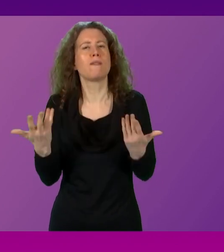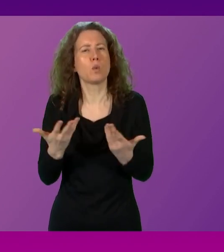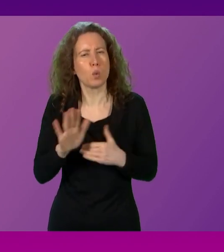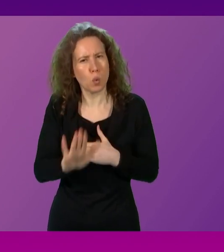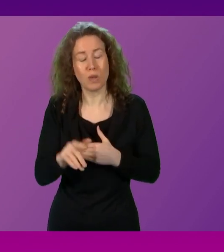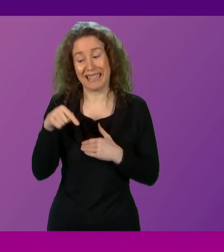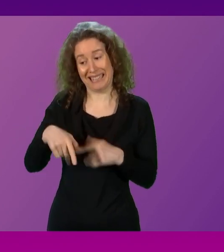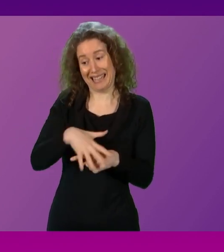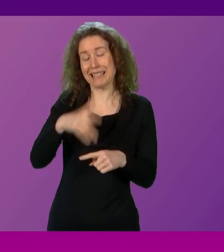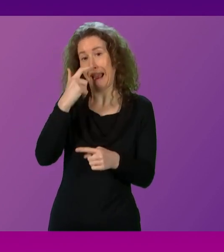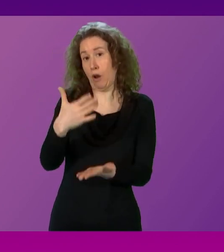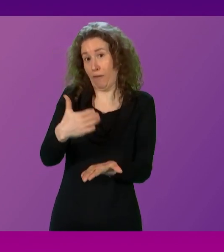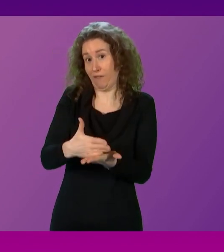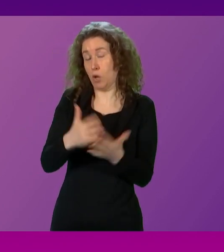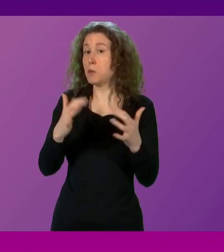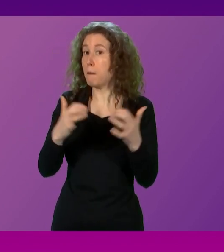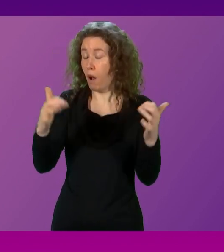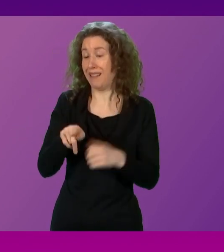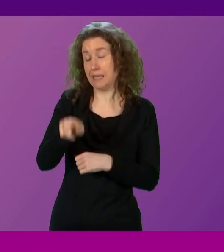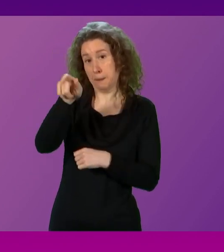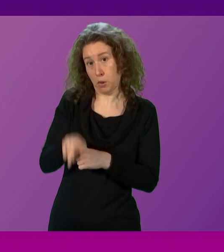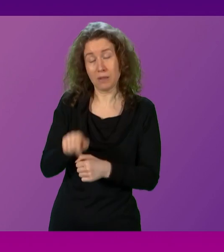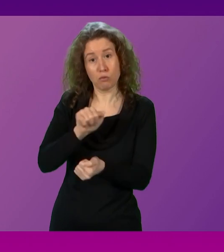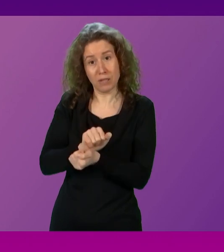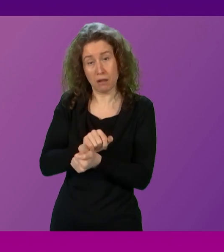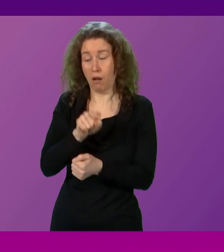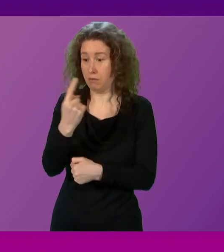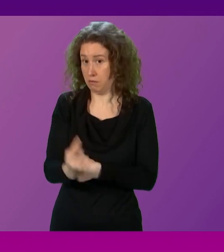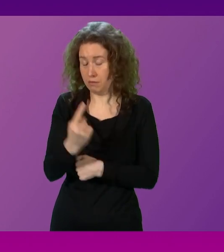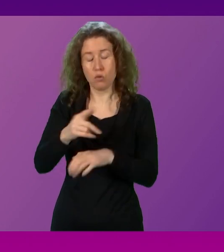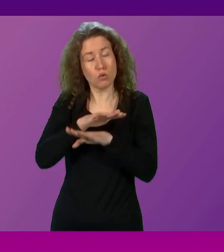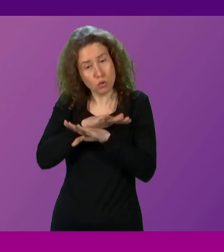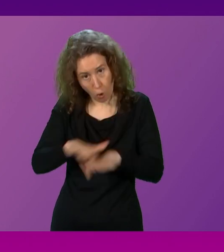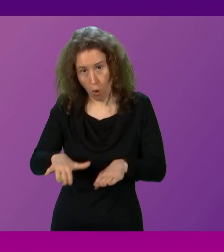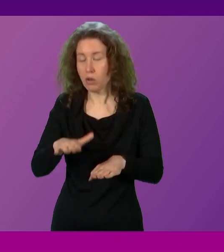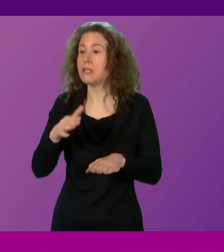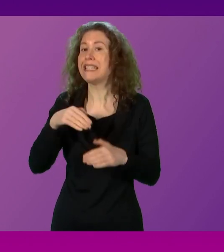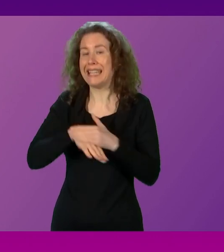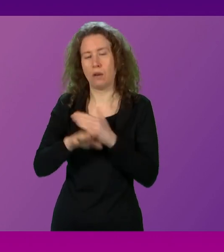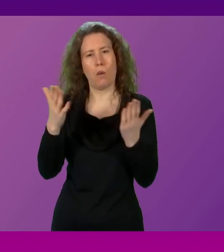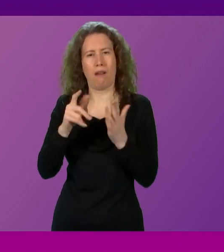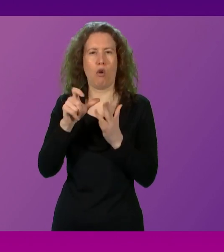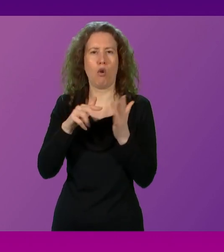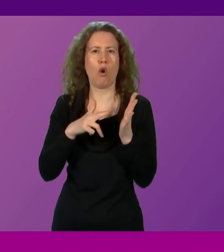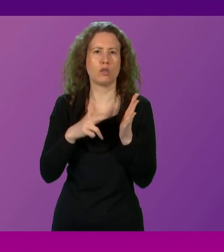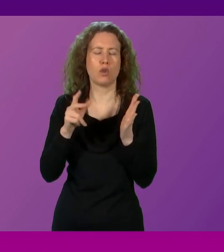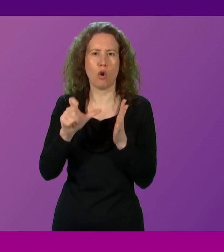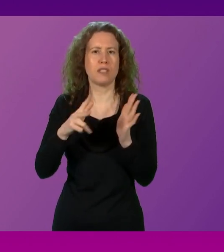I confirm to members that the prisoner will not be incarcerated in Cornton Vale women’s prison. I